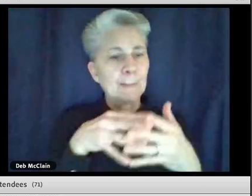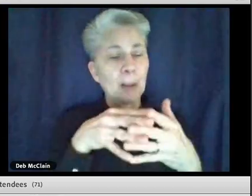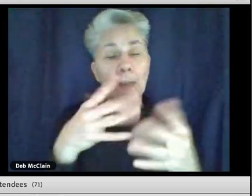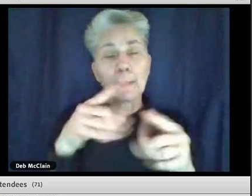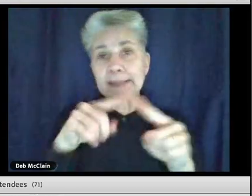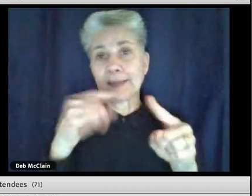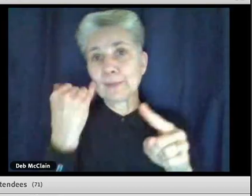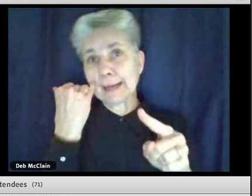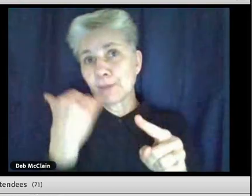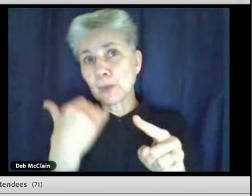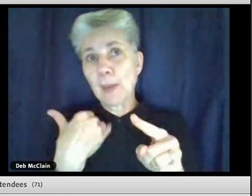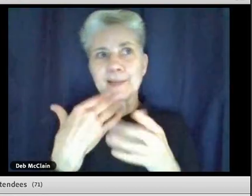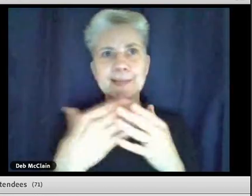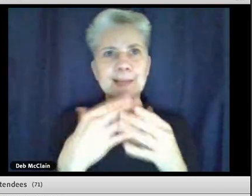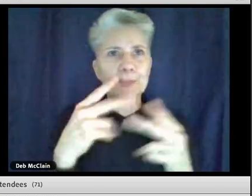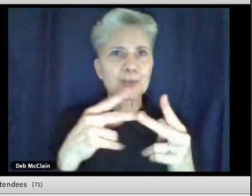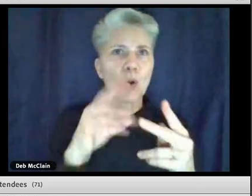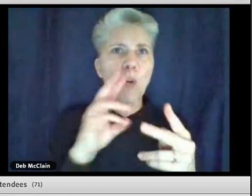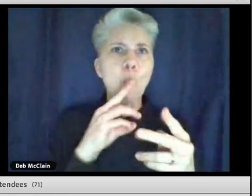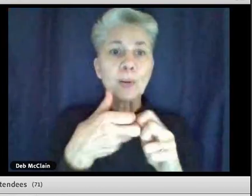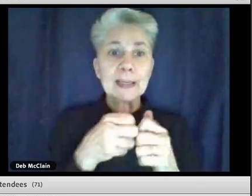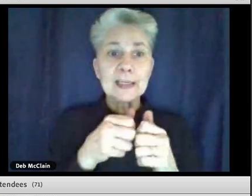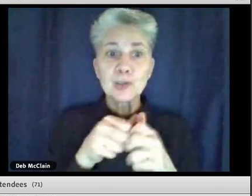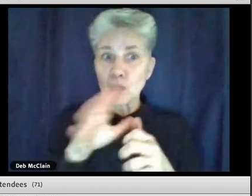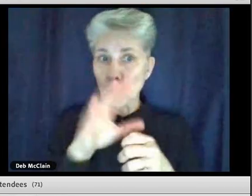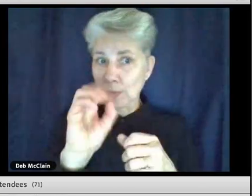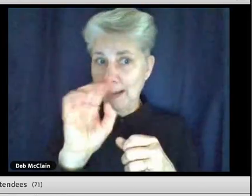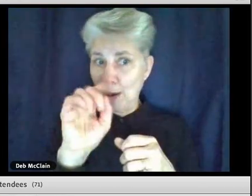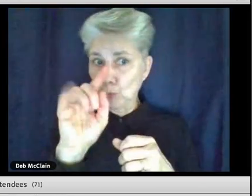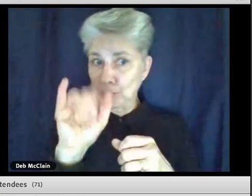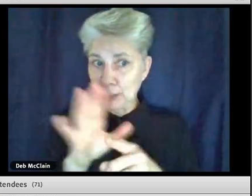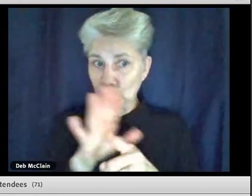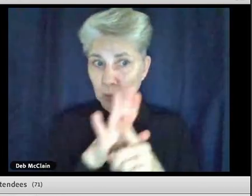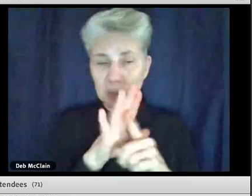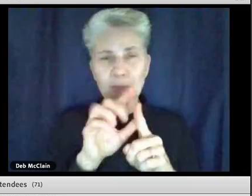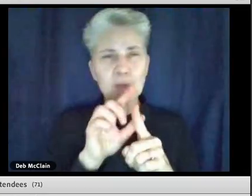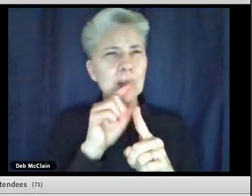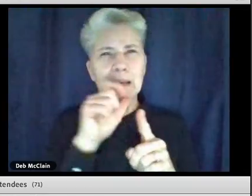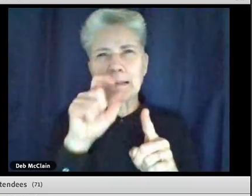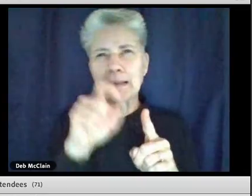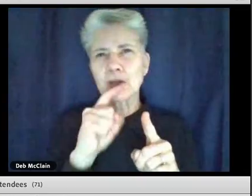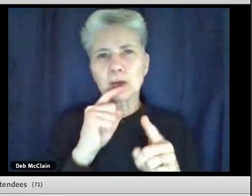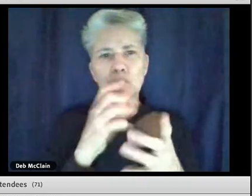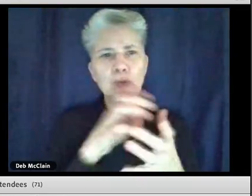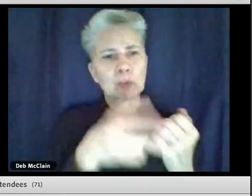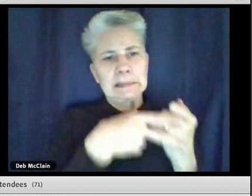have some sort of water issues in your county, but they say it's really not necessary to stockpile water.